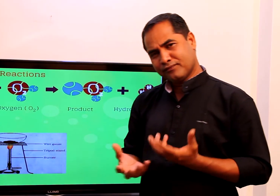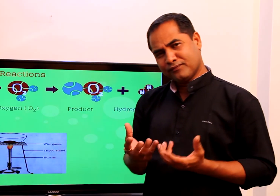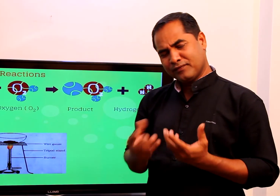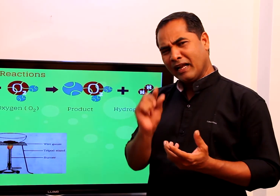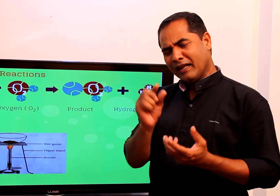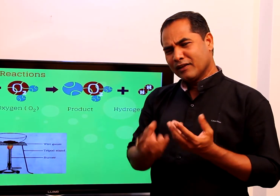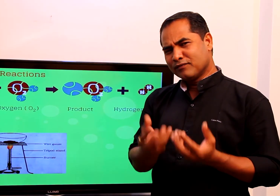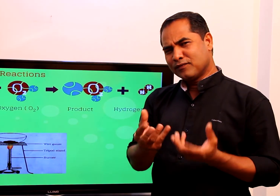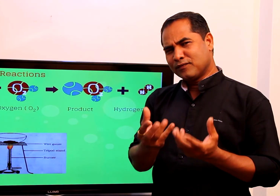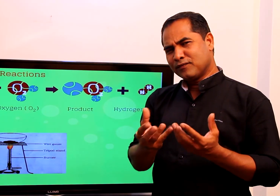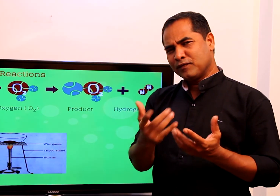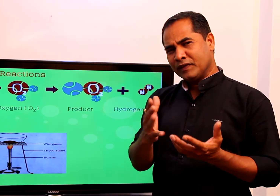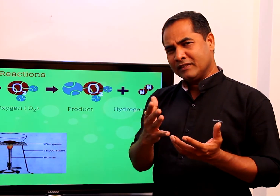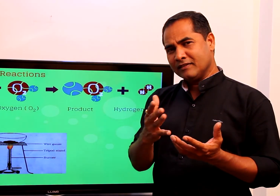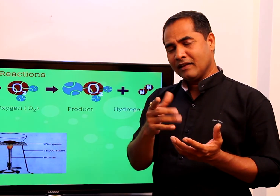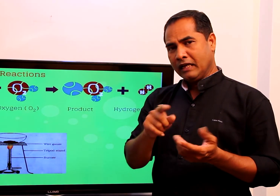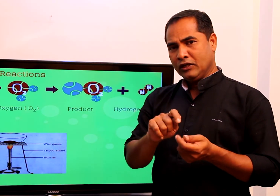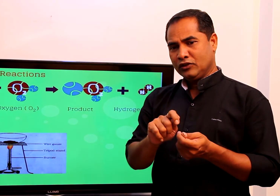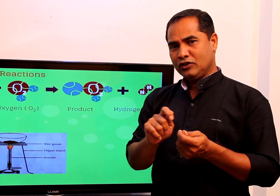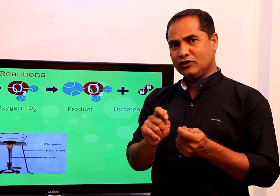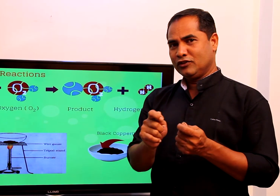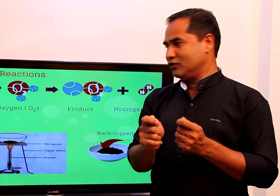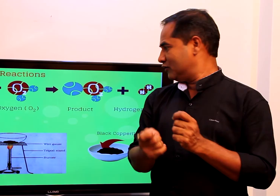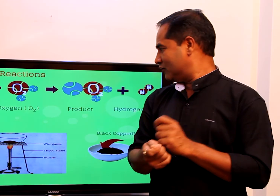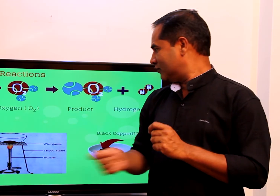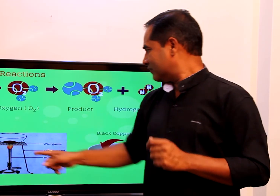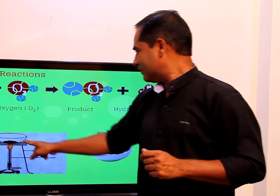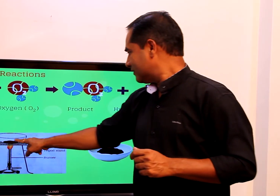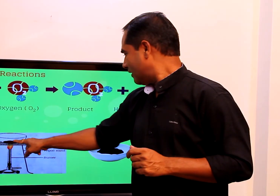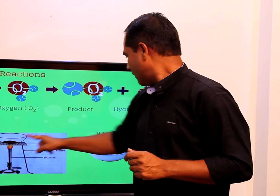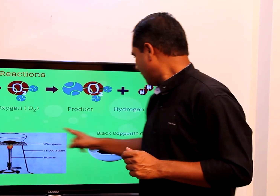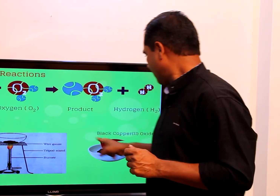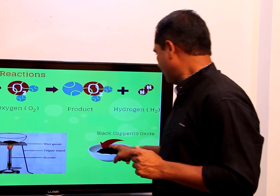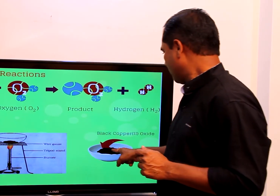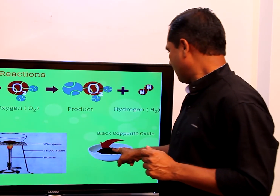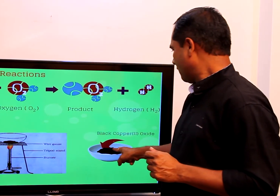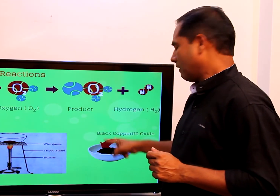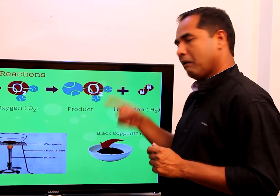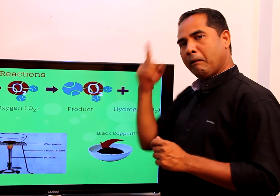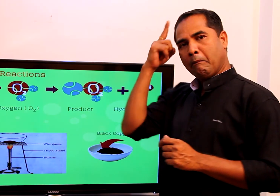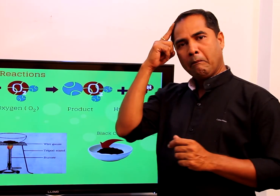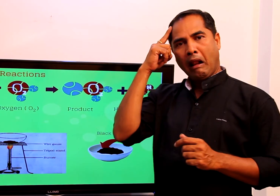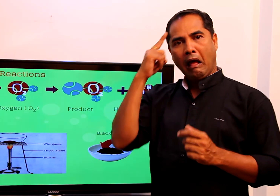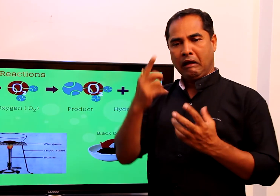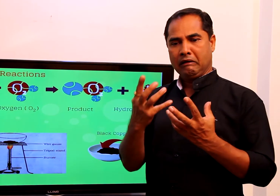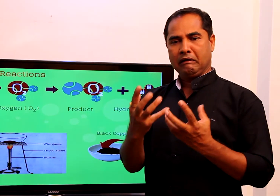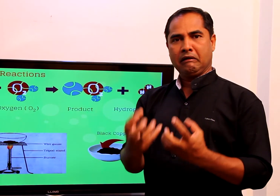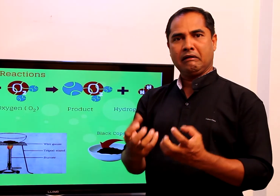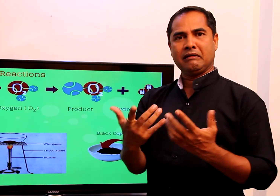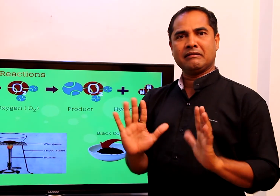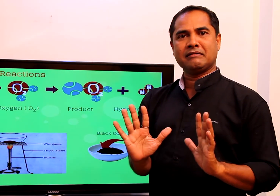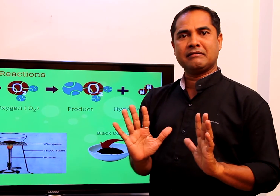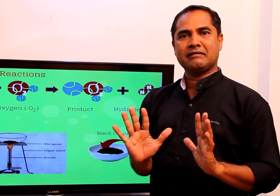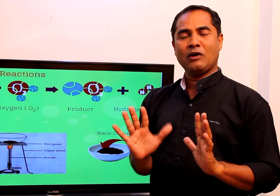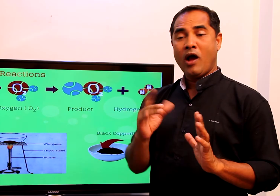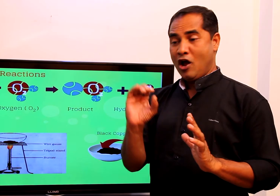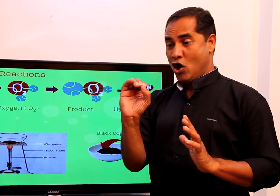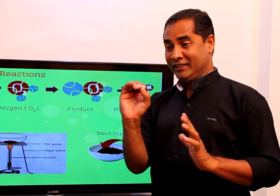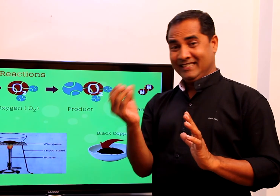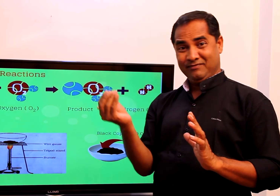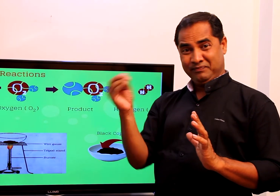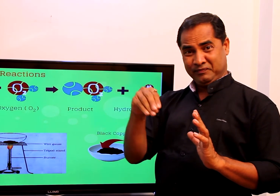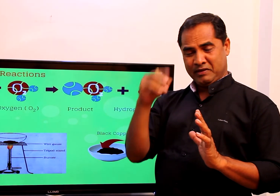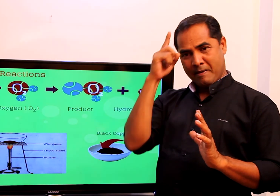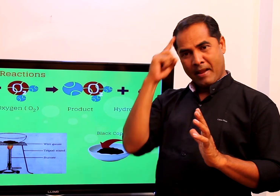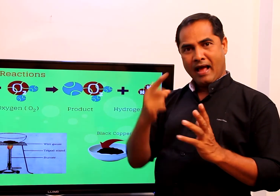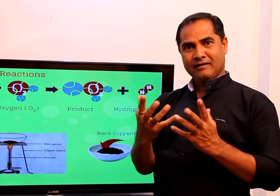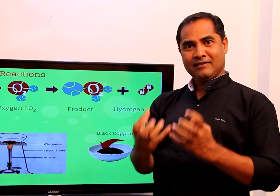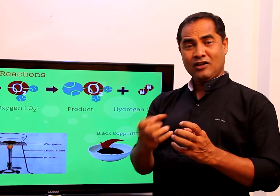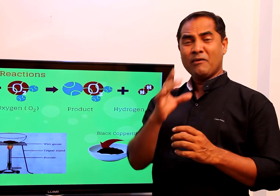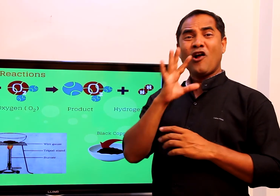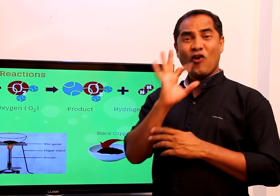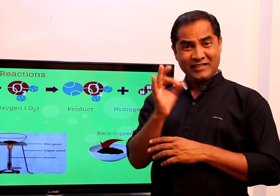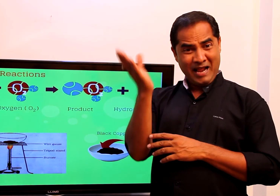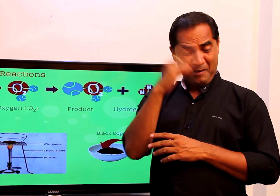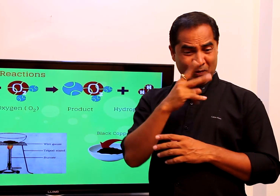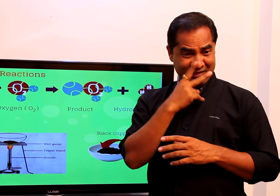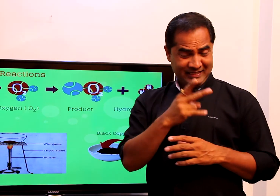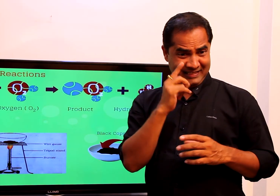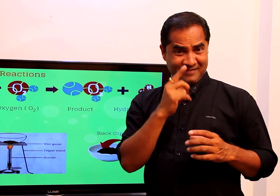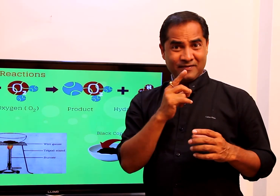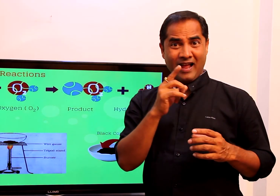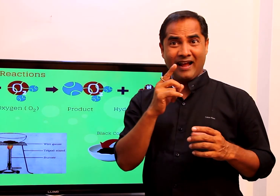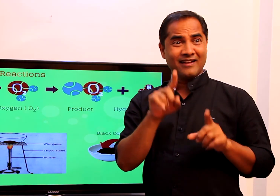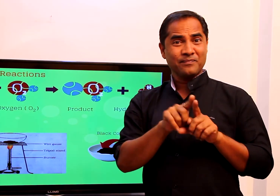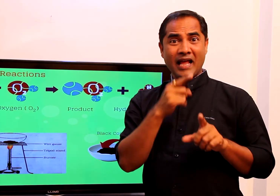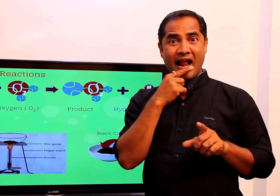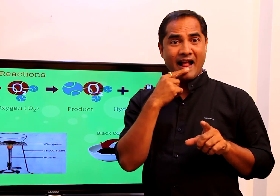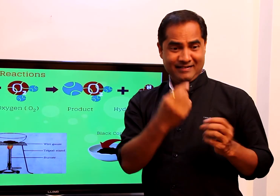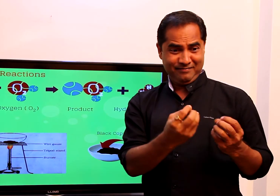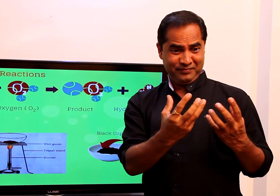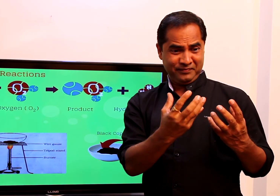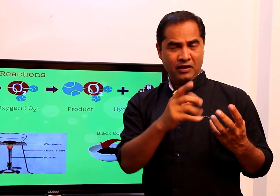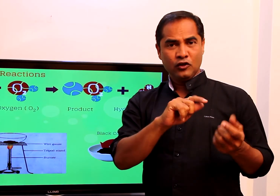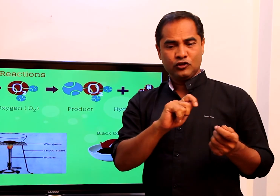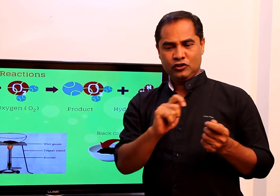then you heat it for some time, the color of copper changes into black.